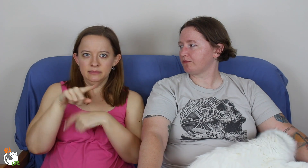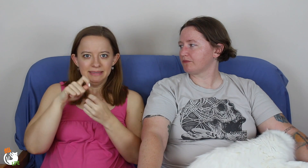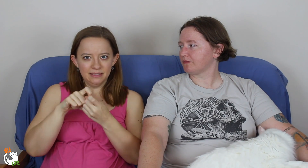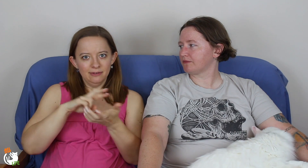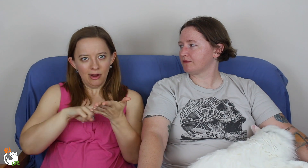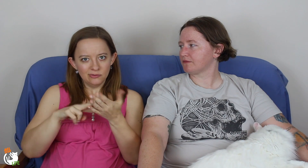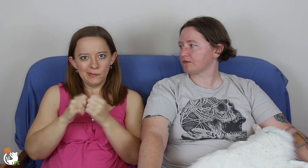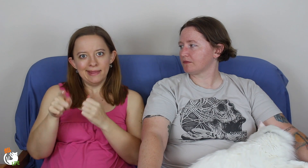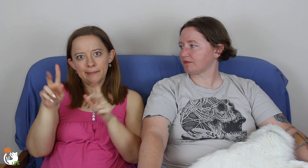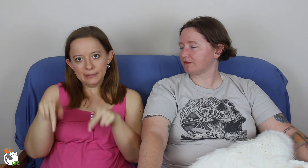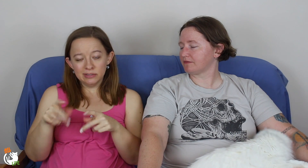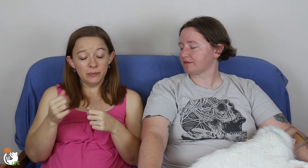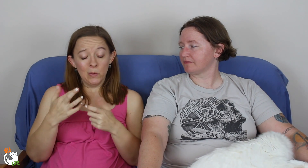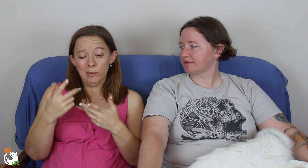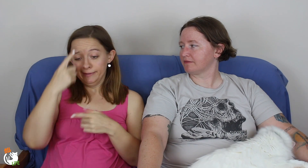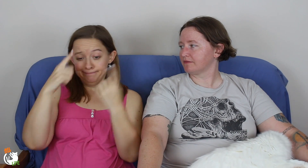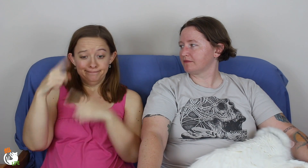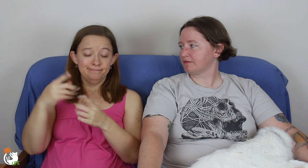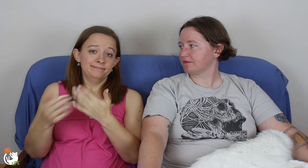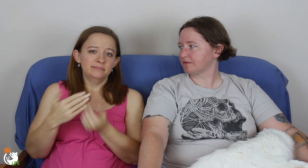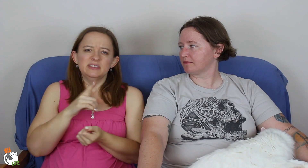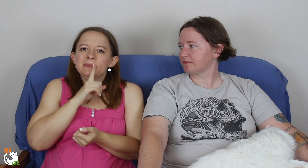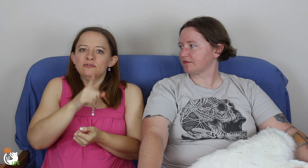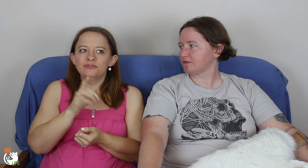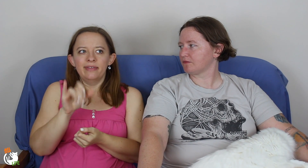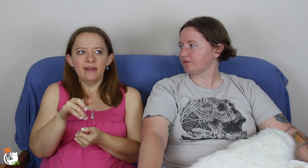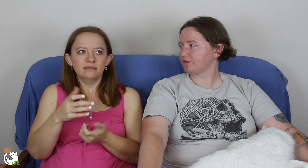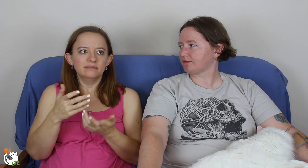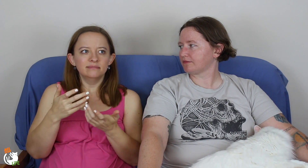You have to set up a specific contract with that person or an agreement or something.